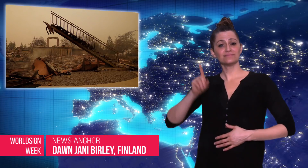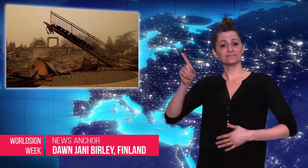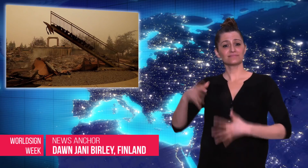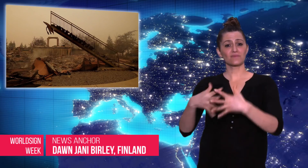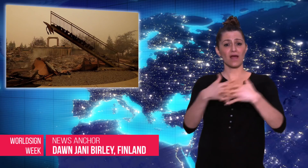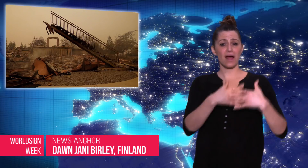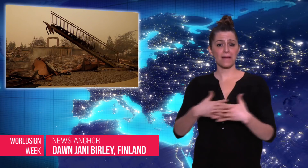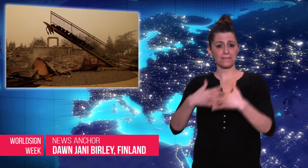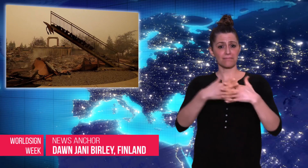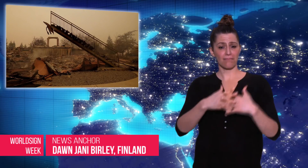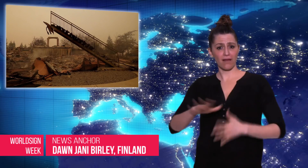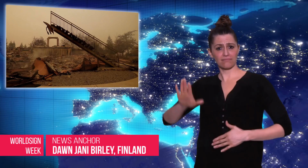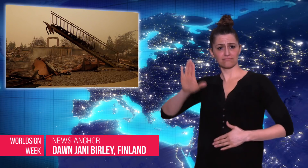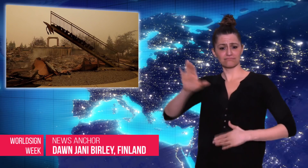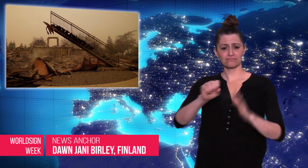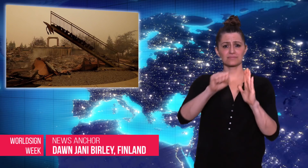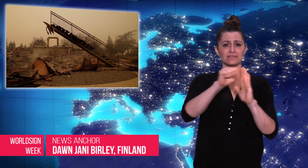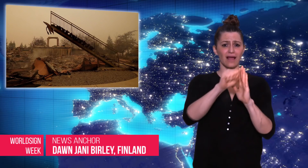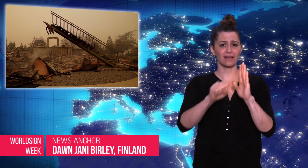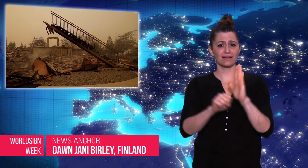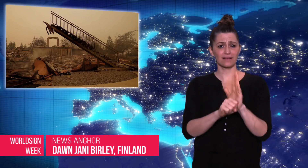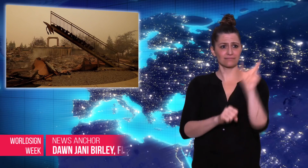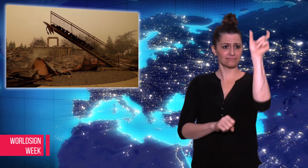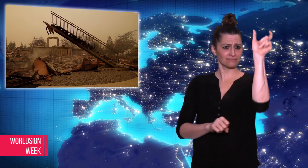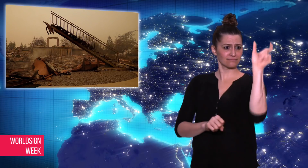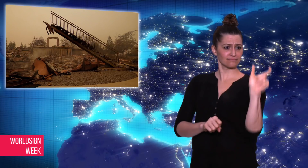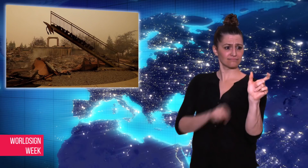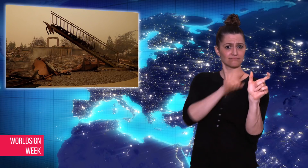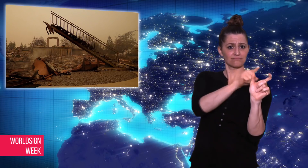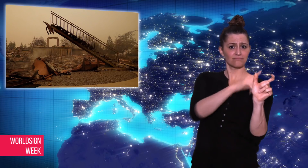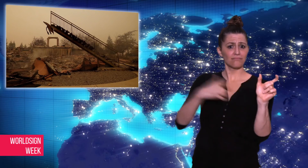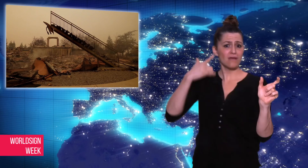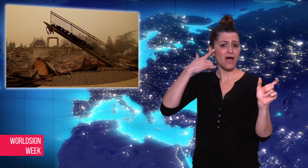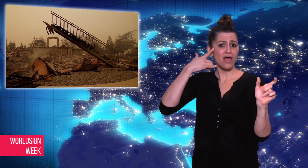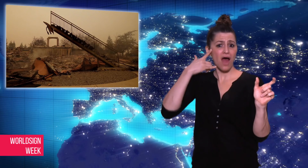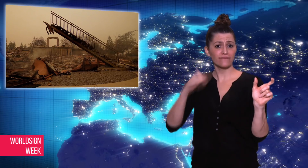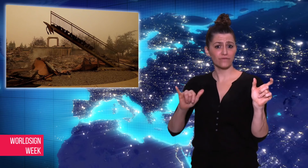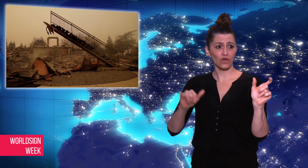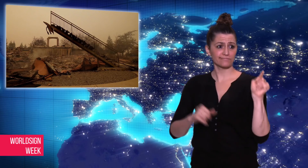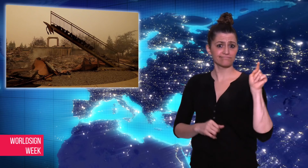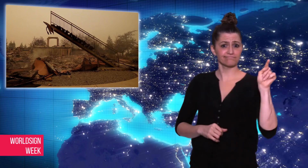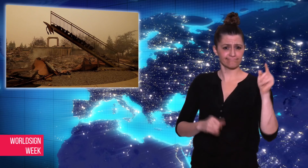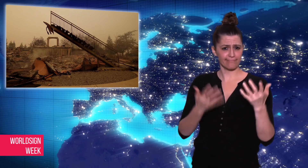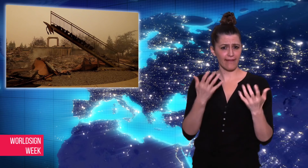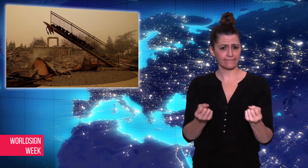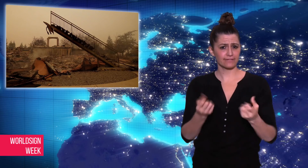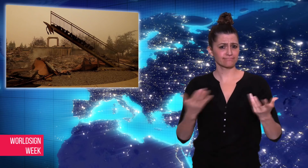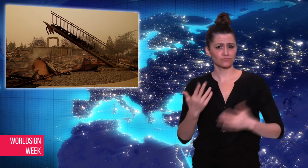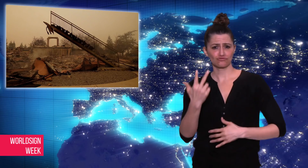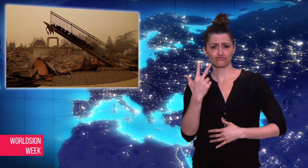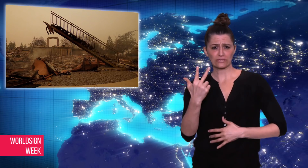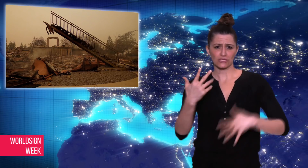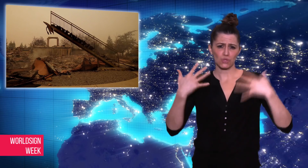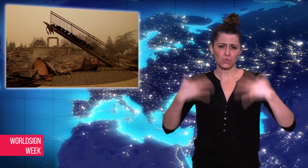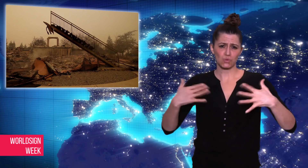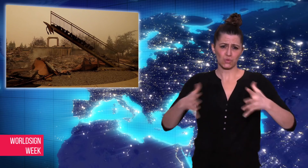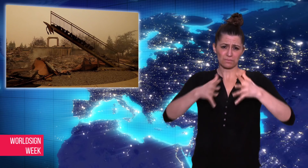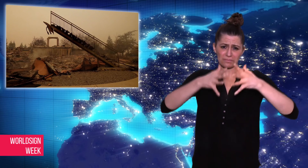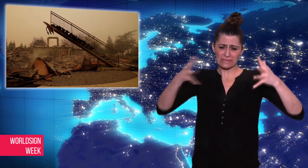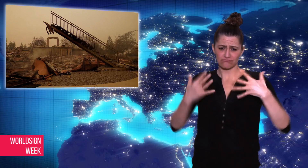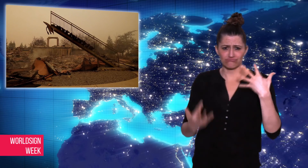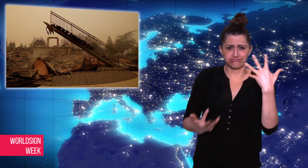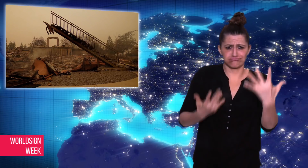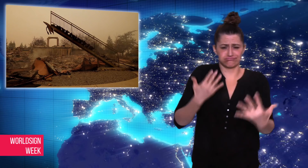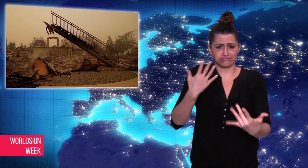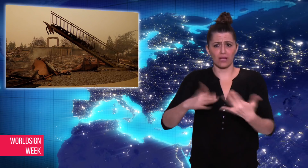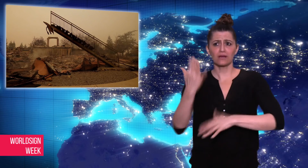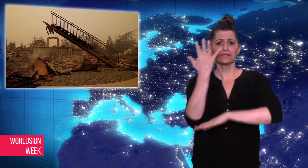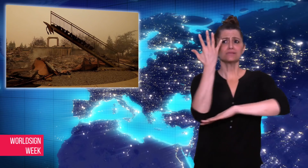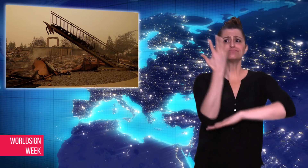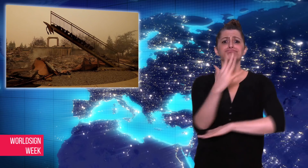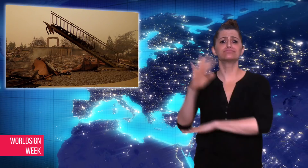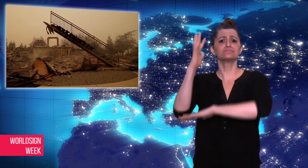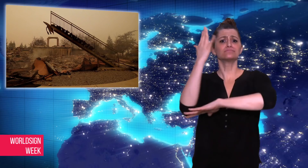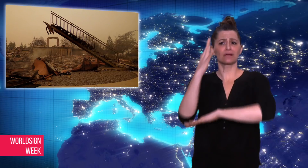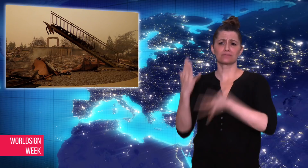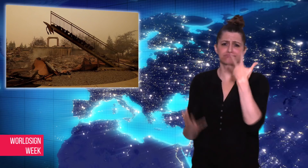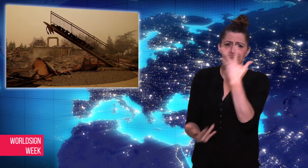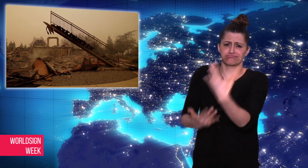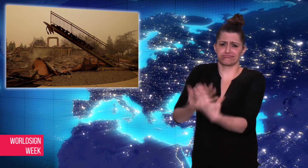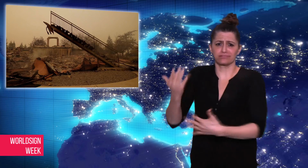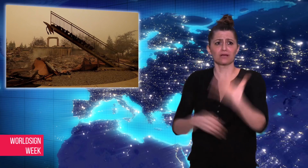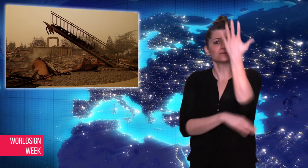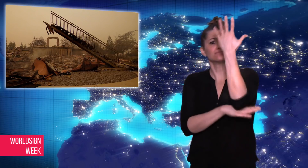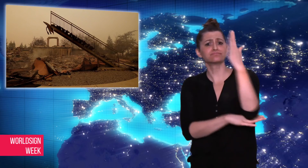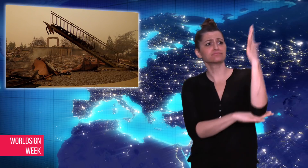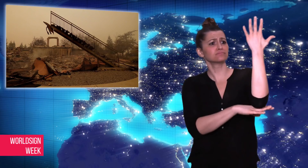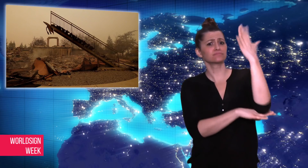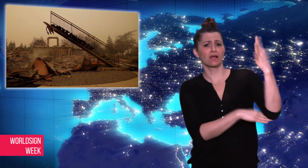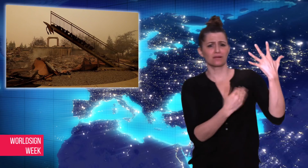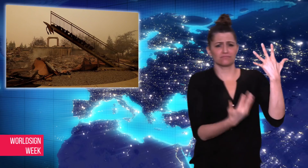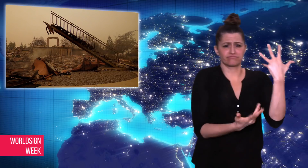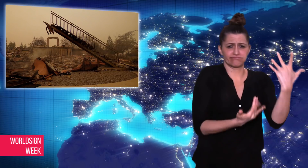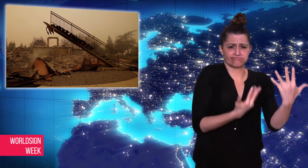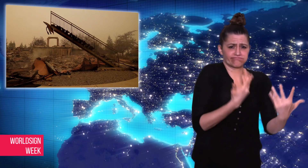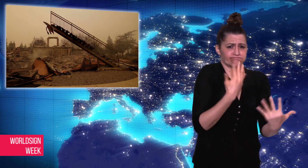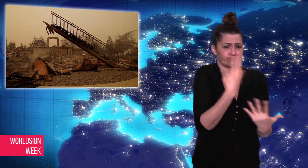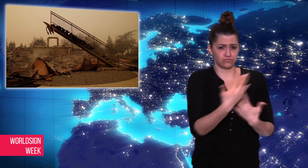Dawn: Firefighters are trying to put out three wildfires in